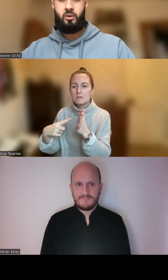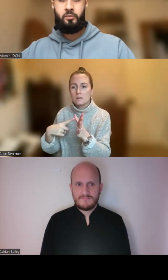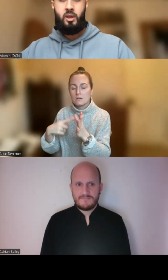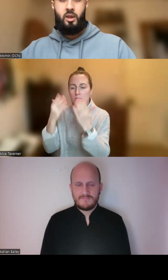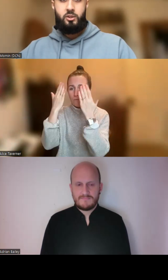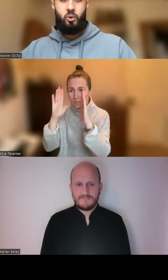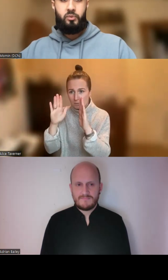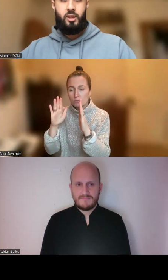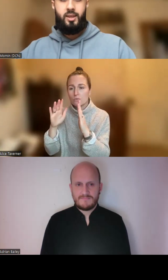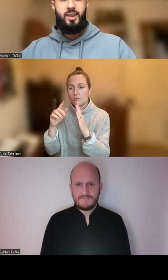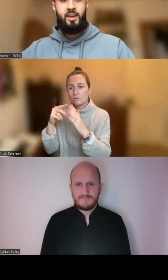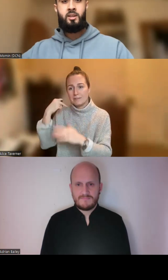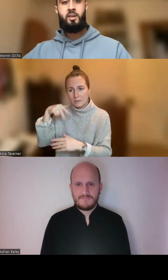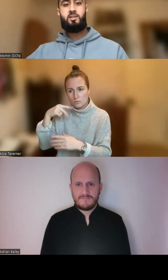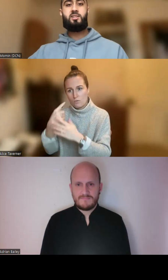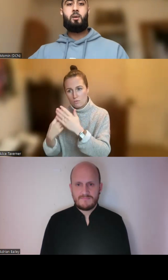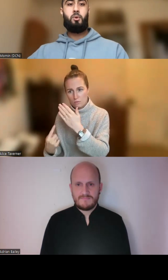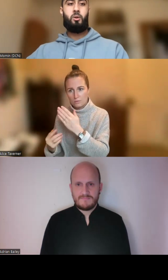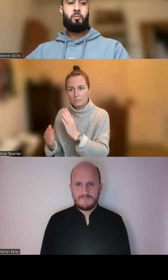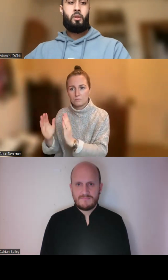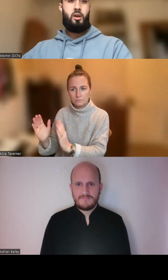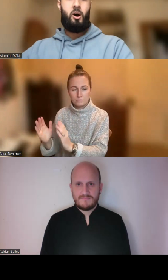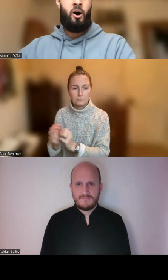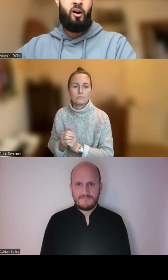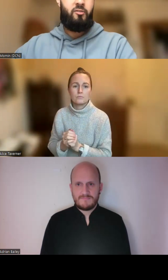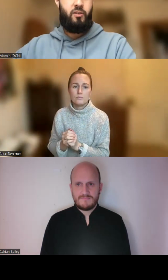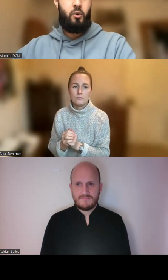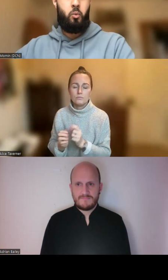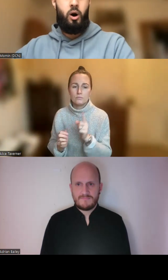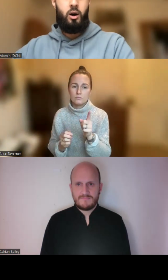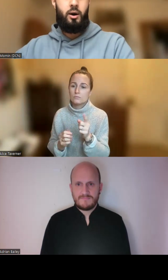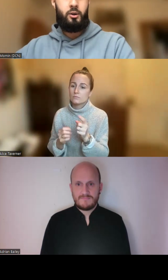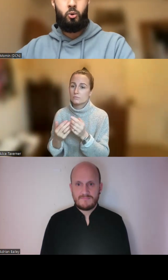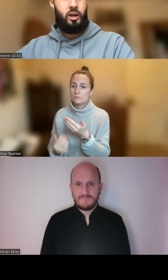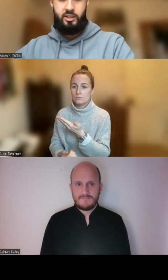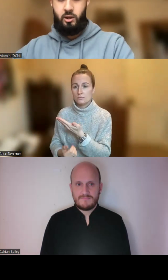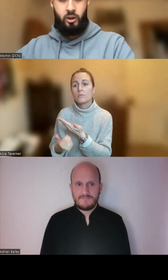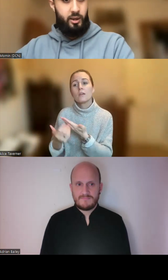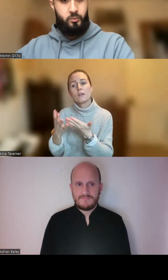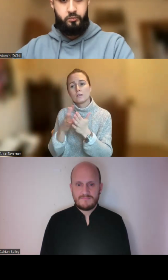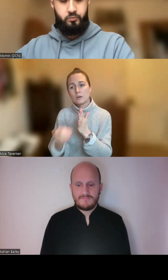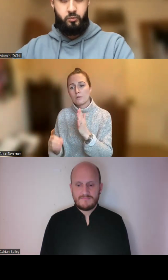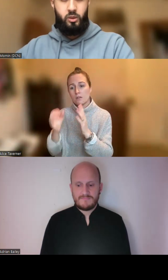Here's an example of what Google Ads will look like.